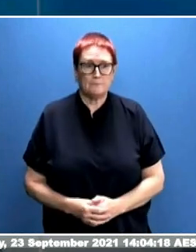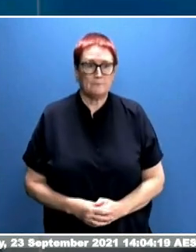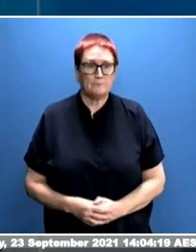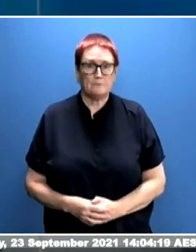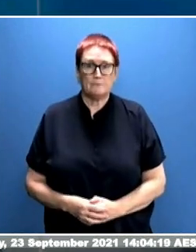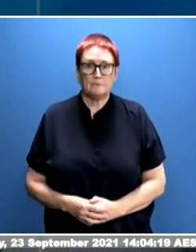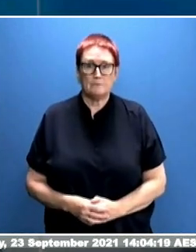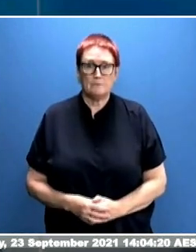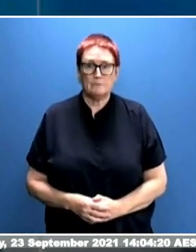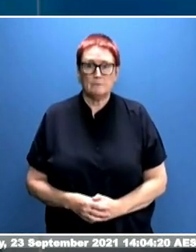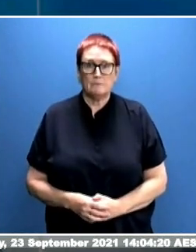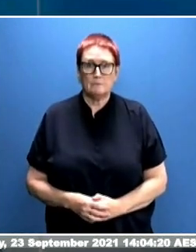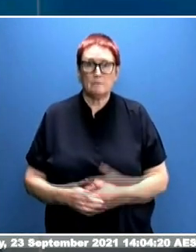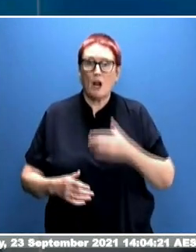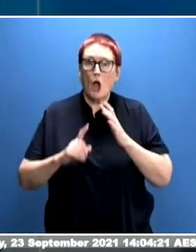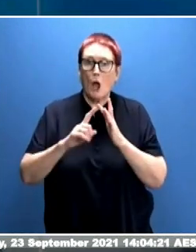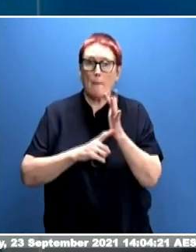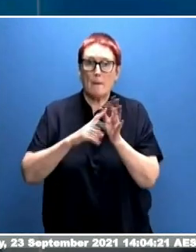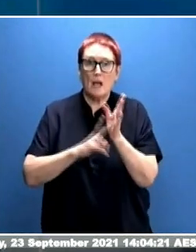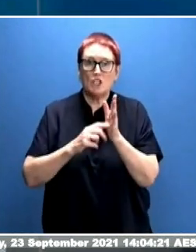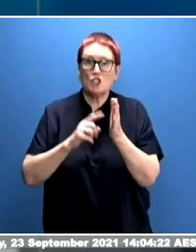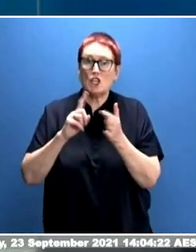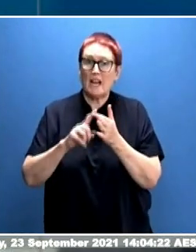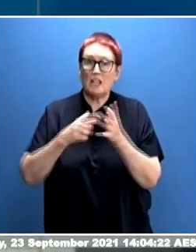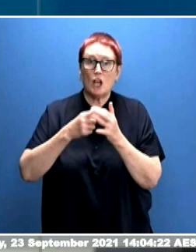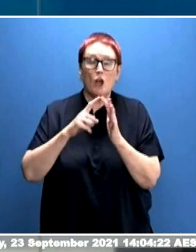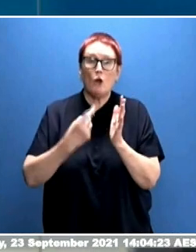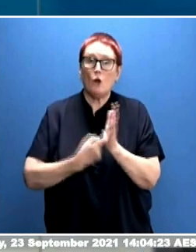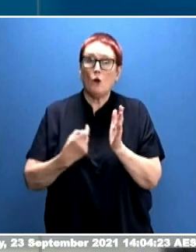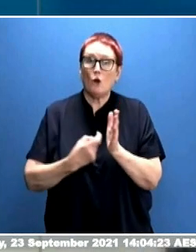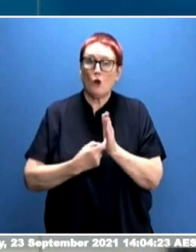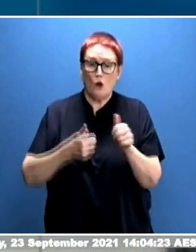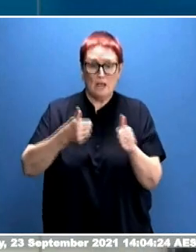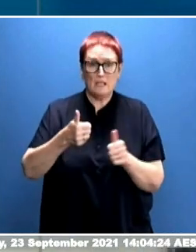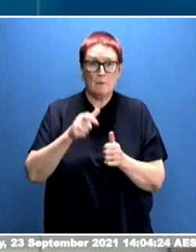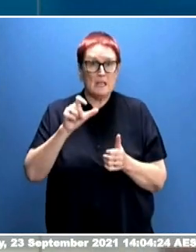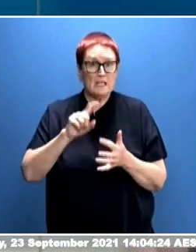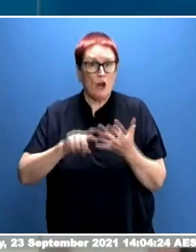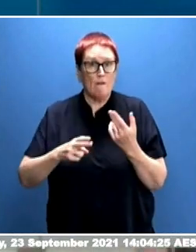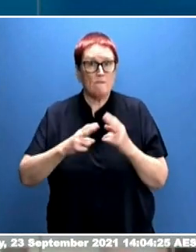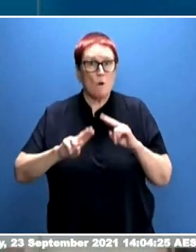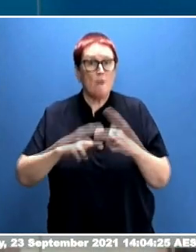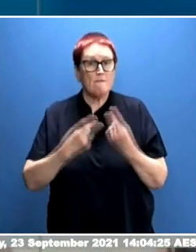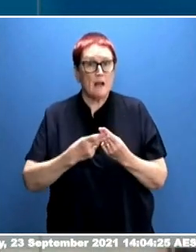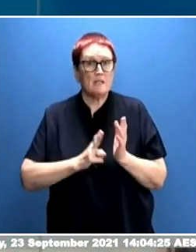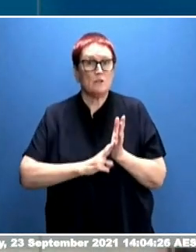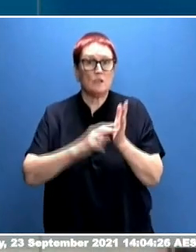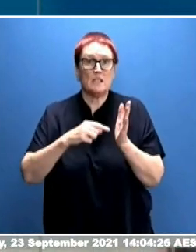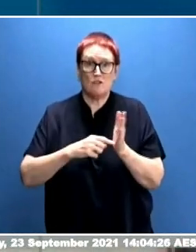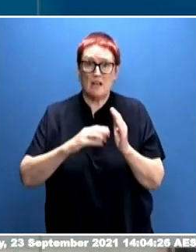My name is Jeanette Kerr, I'm the Deputy Chief Executive Officer for Families, for Territory Families, Housing and Communities.